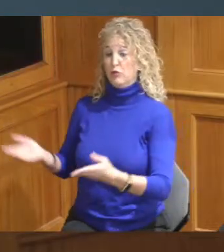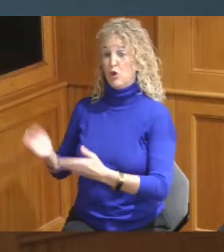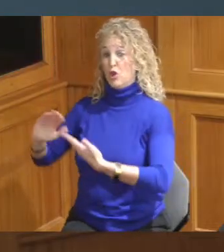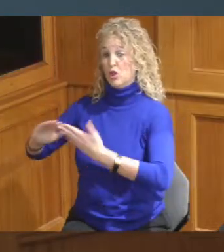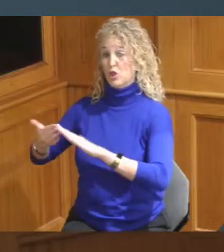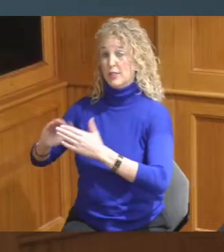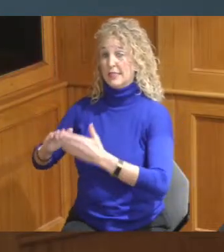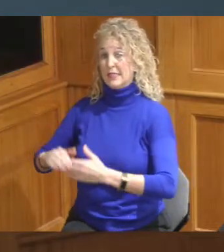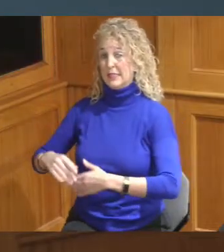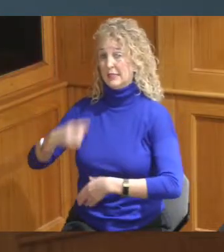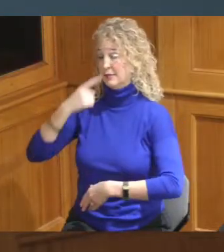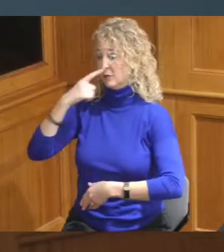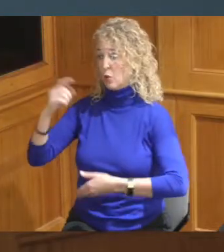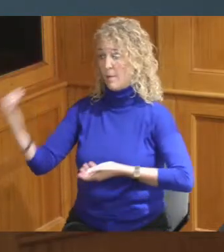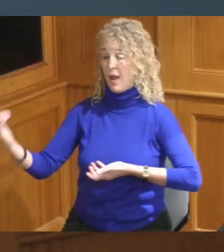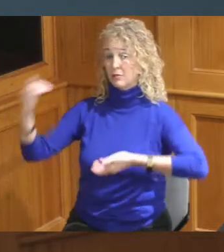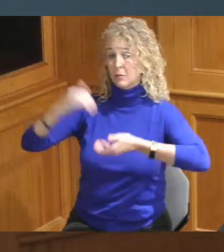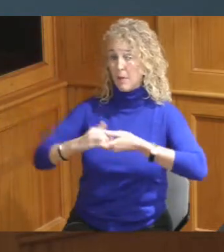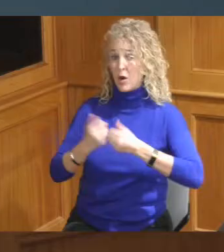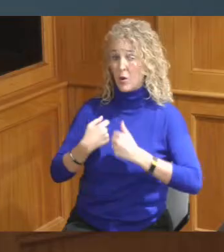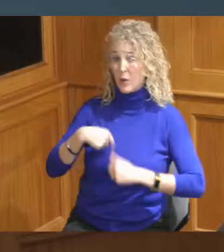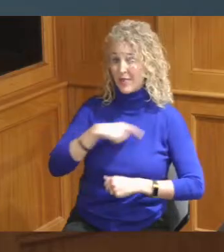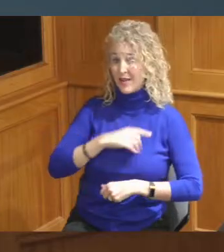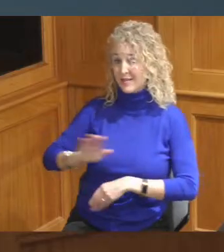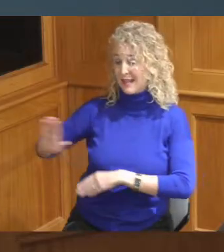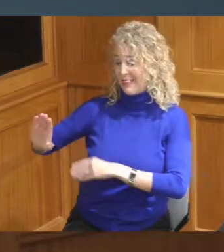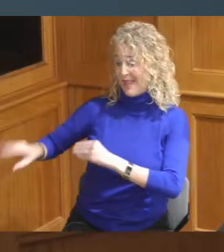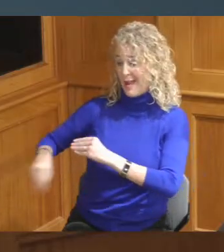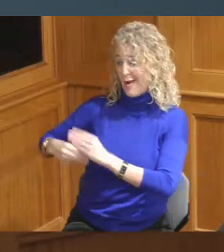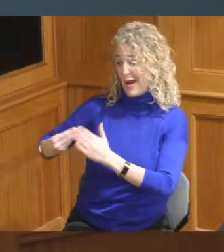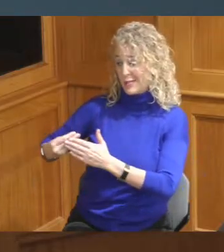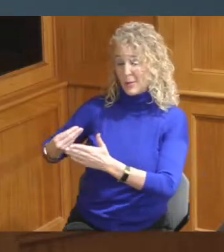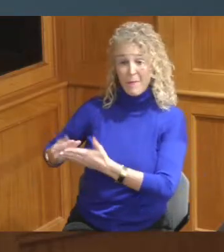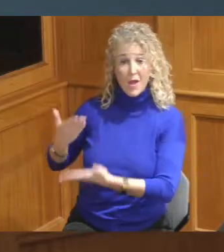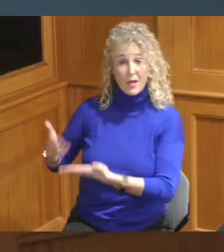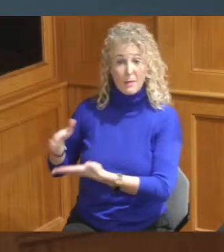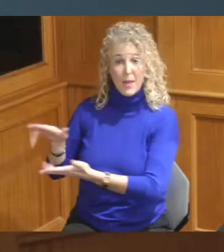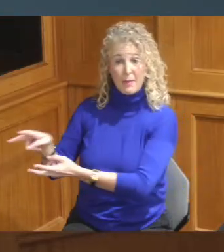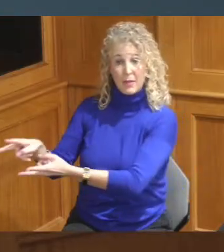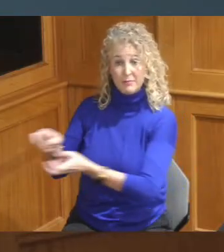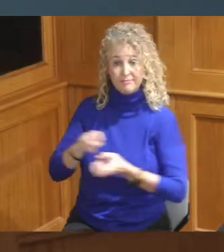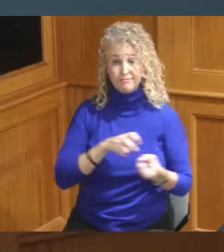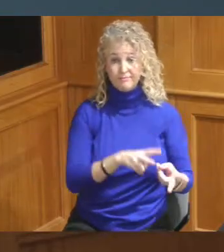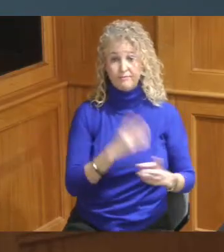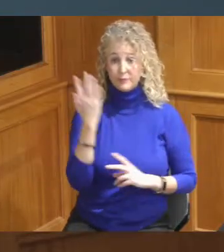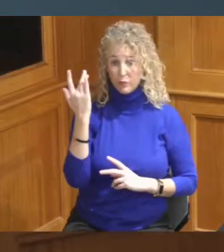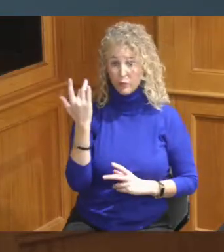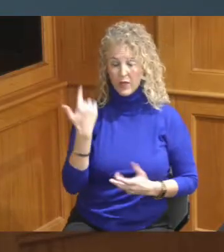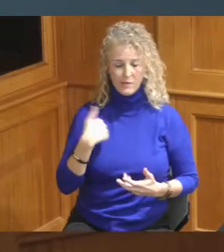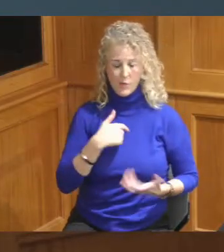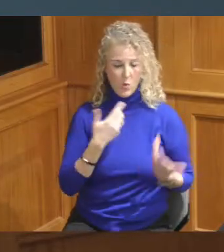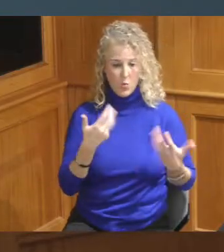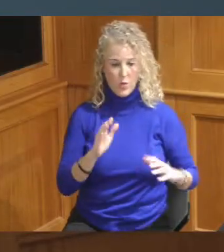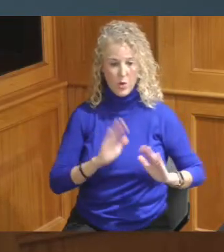with the county and contribute funding so that so that no child in our community loses access